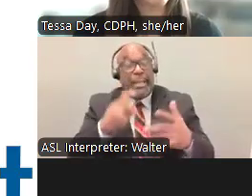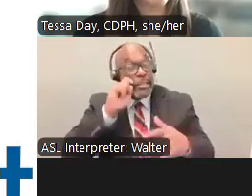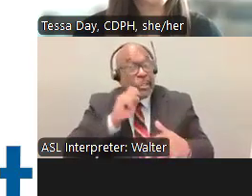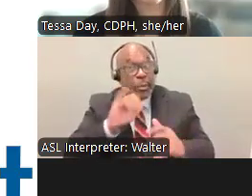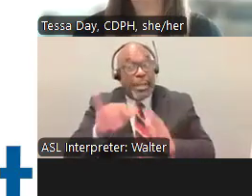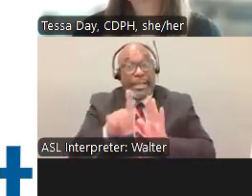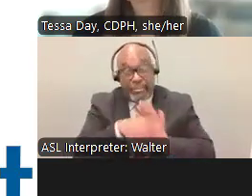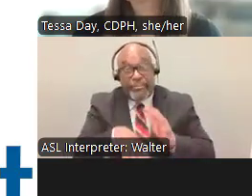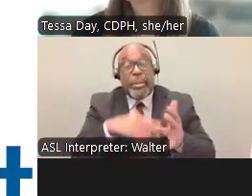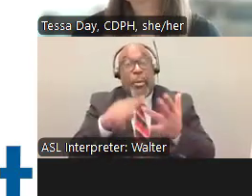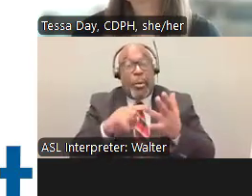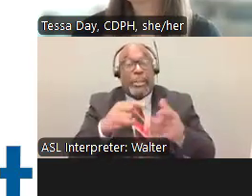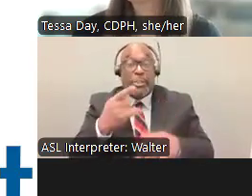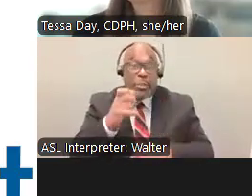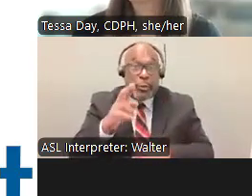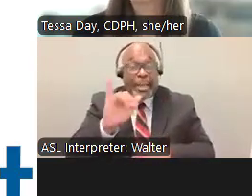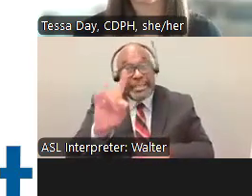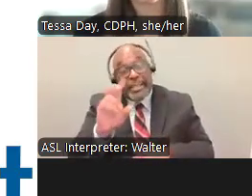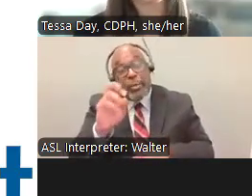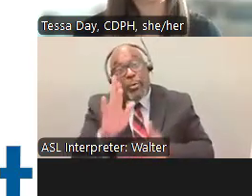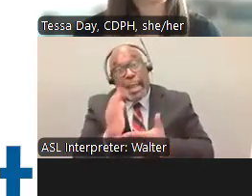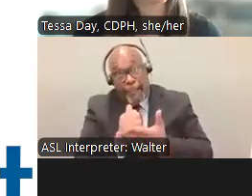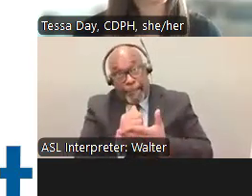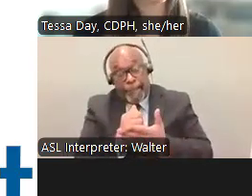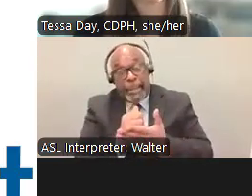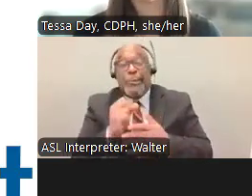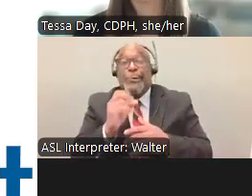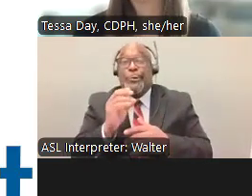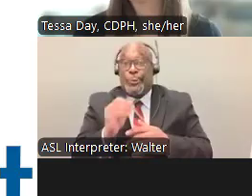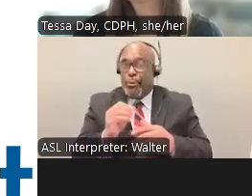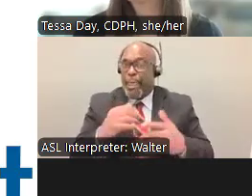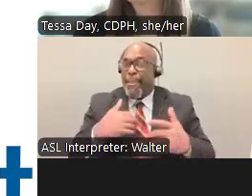13:22:41 gender identity, or income. So 13:22:44 there is an intersectionality of